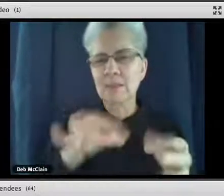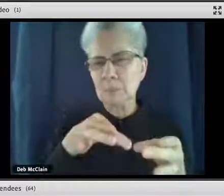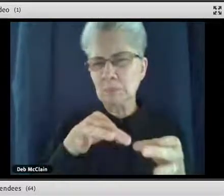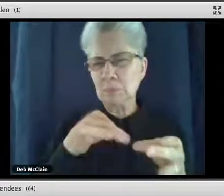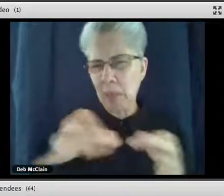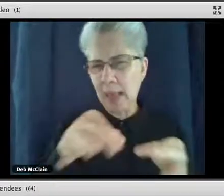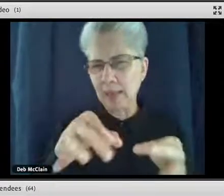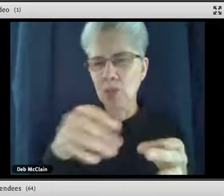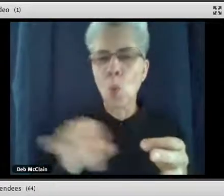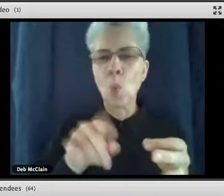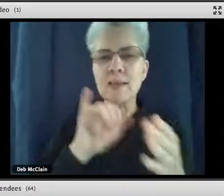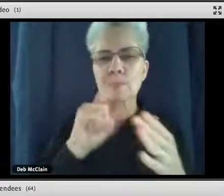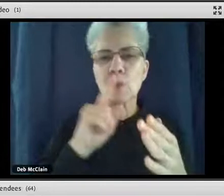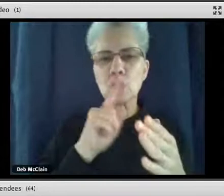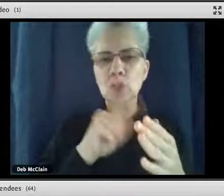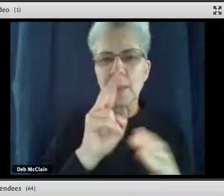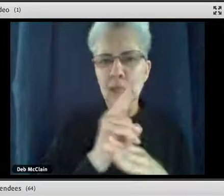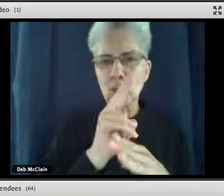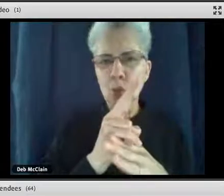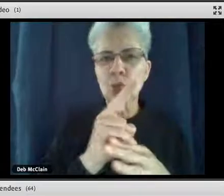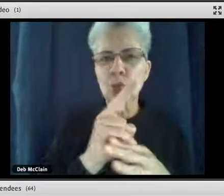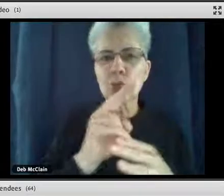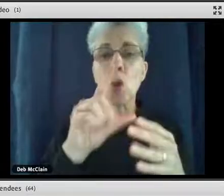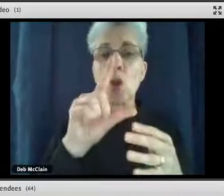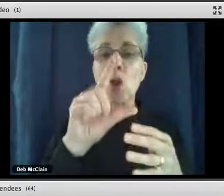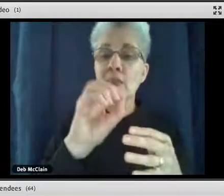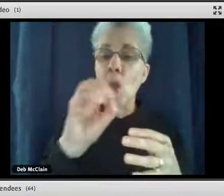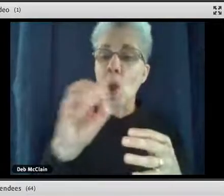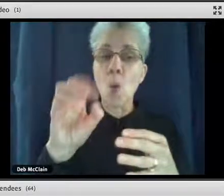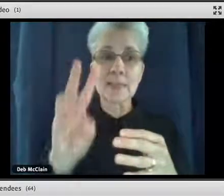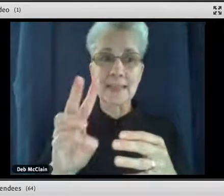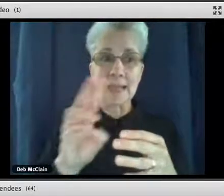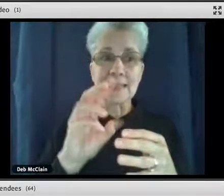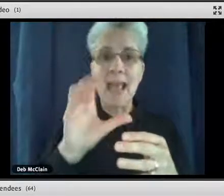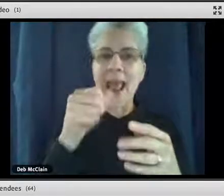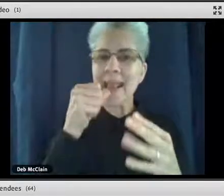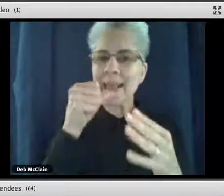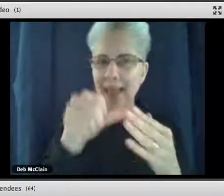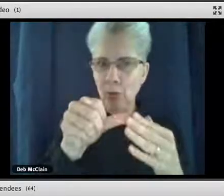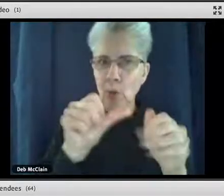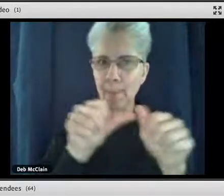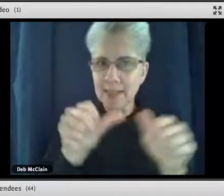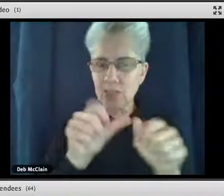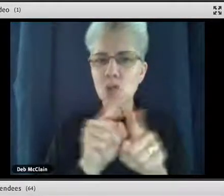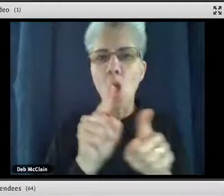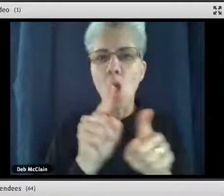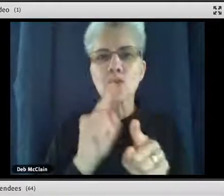it tells you where this is supposed to be. So in the leader, the 06 character position,